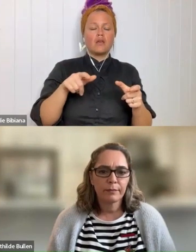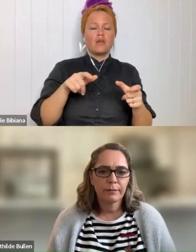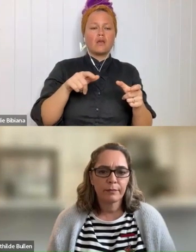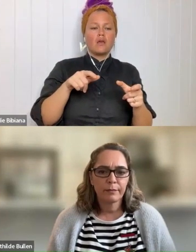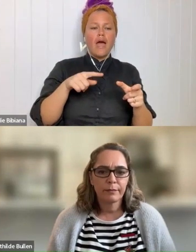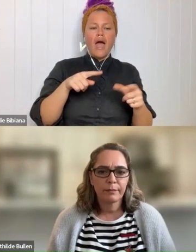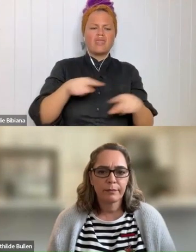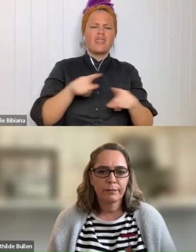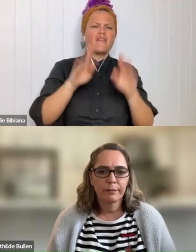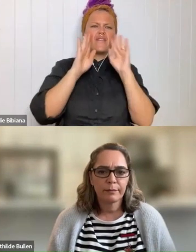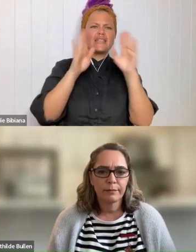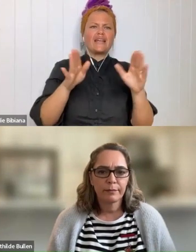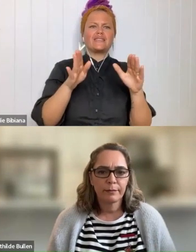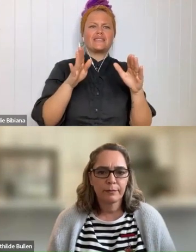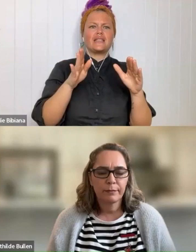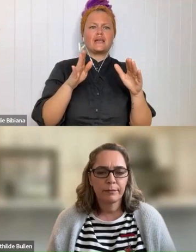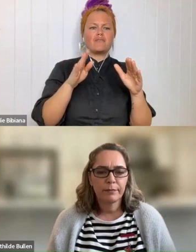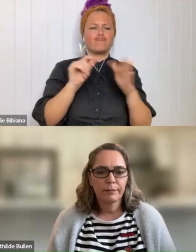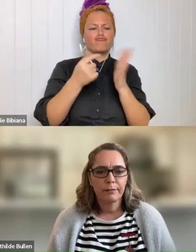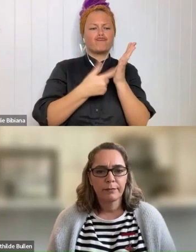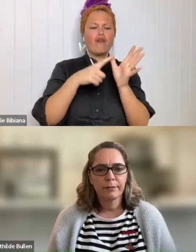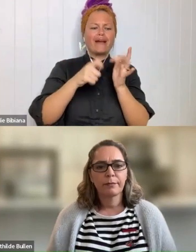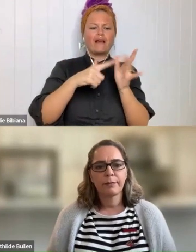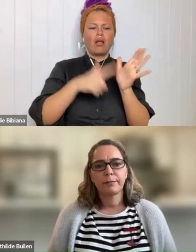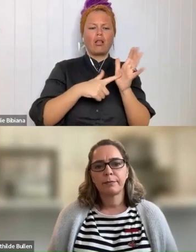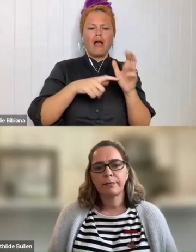fantastic kinds of practical actions, lots of articles,